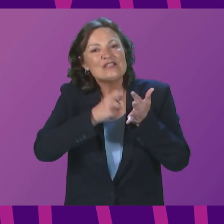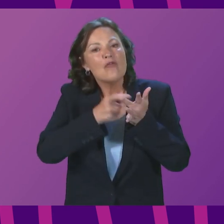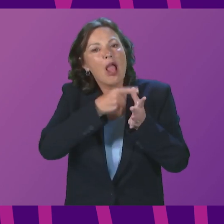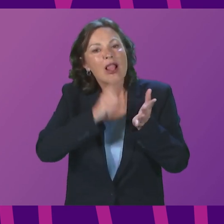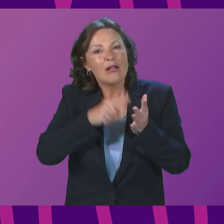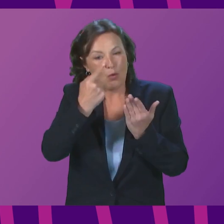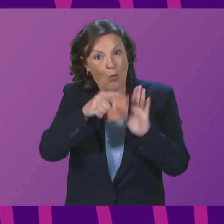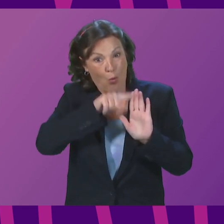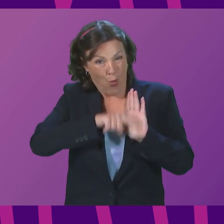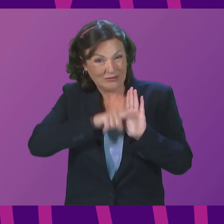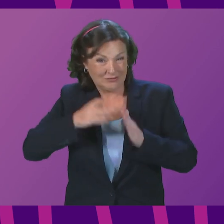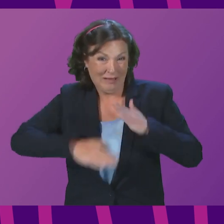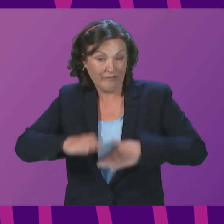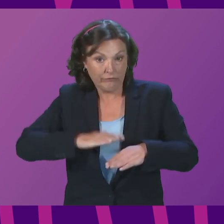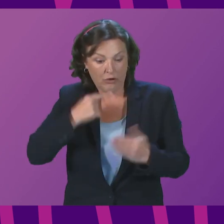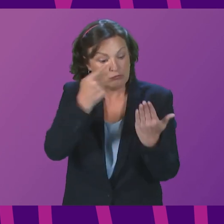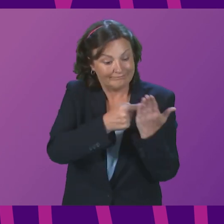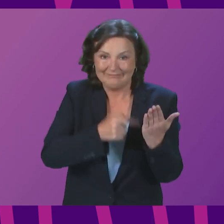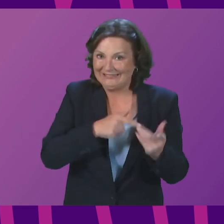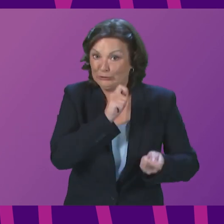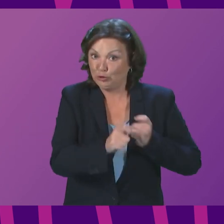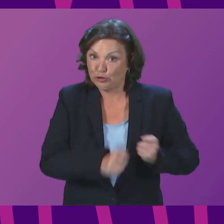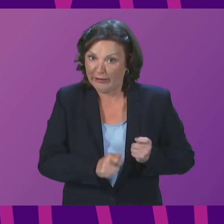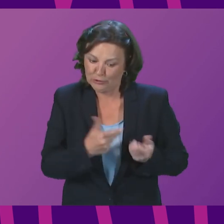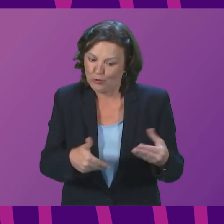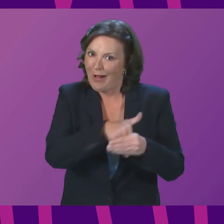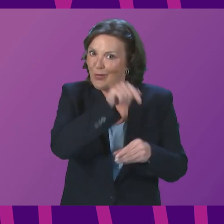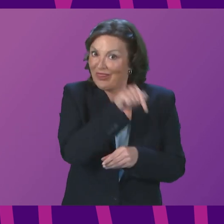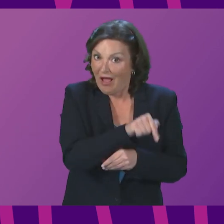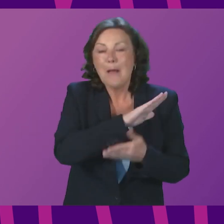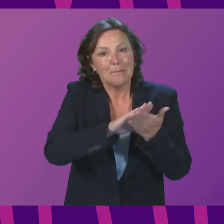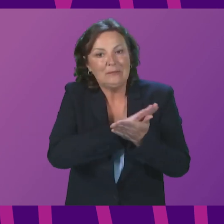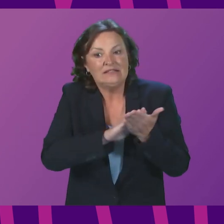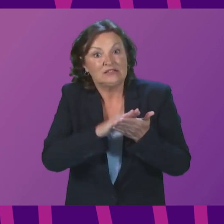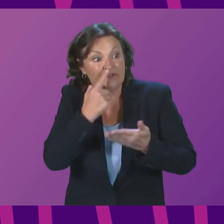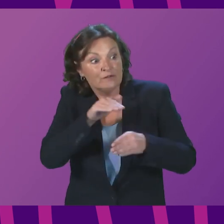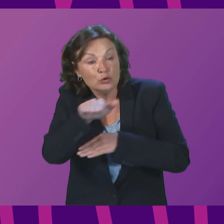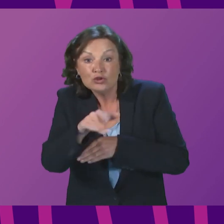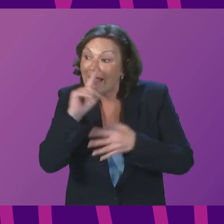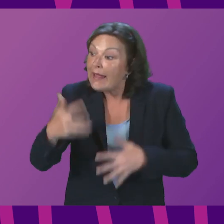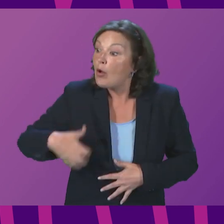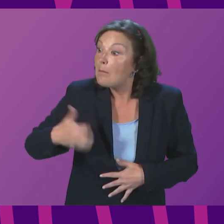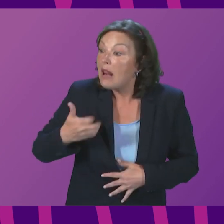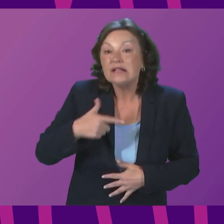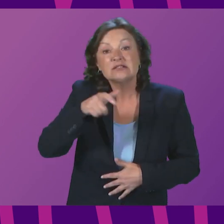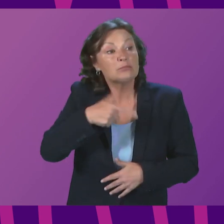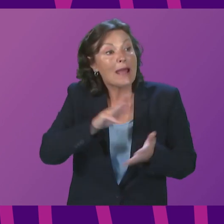Work is now under way to make the necessary changes to facilitate that happening in the future.